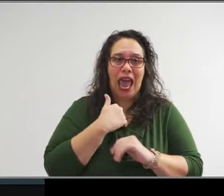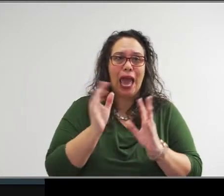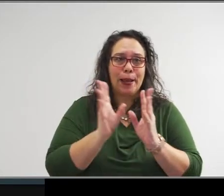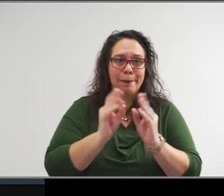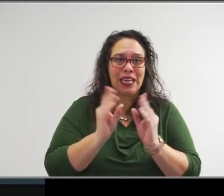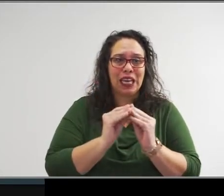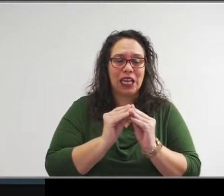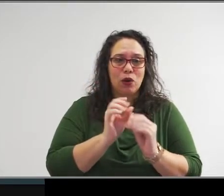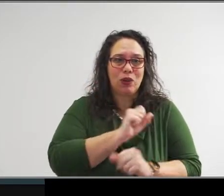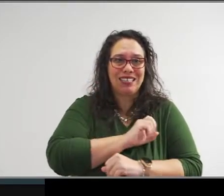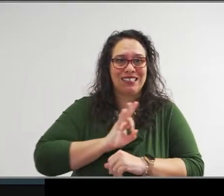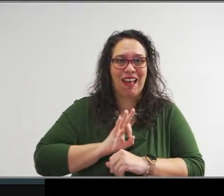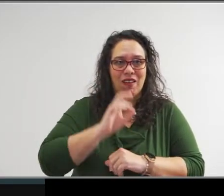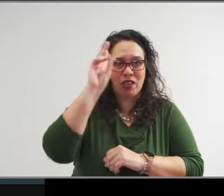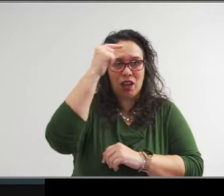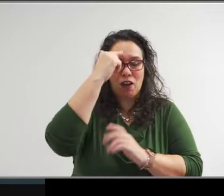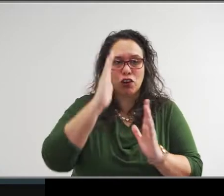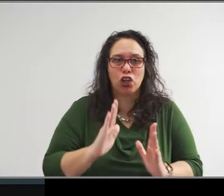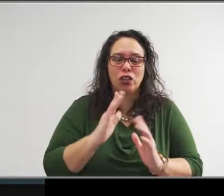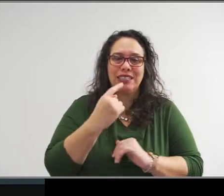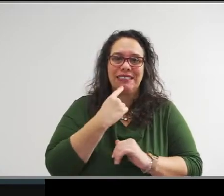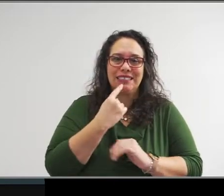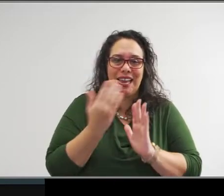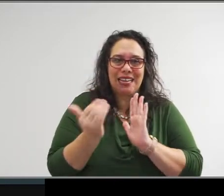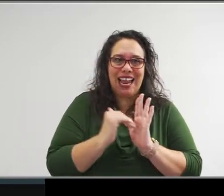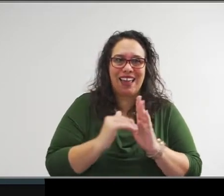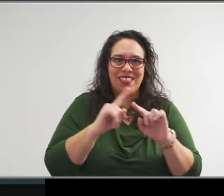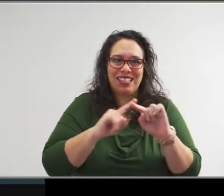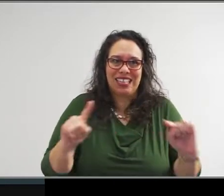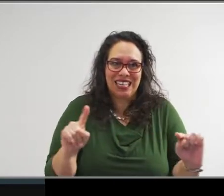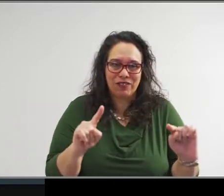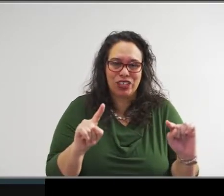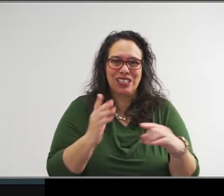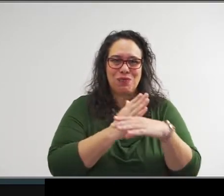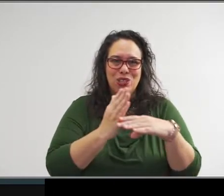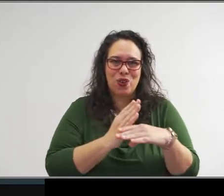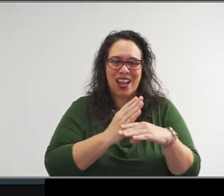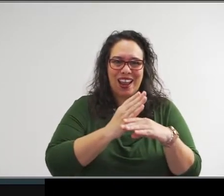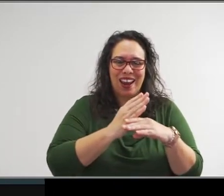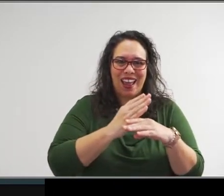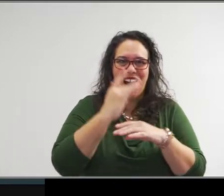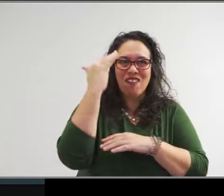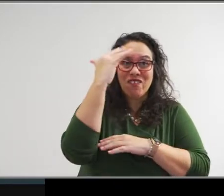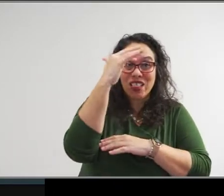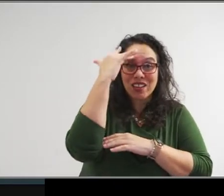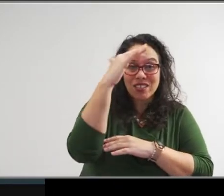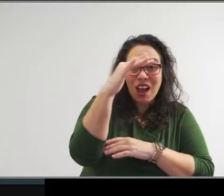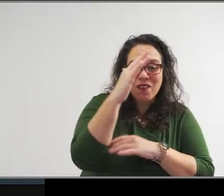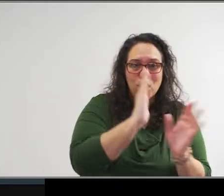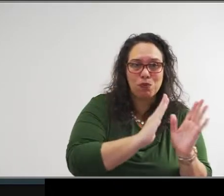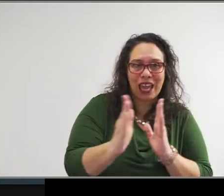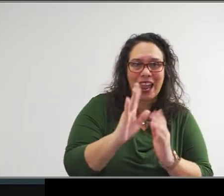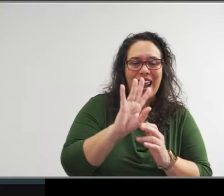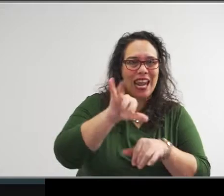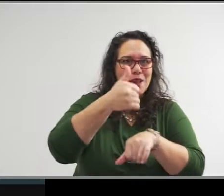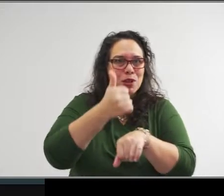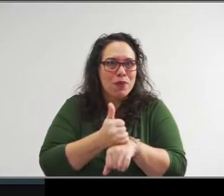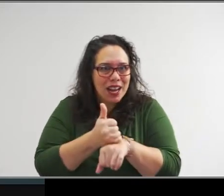to reiterate the difference between a philosophical plan and the implementation or of an actual plan